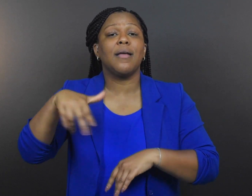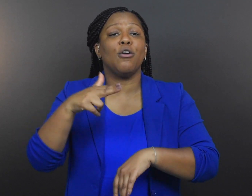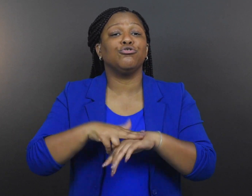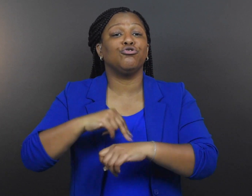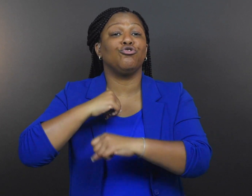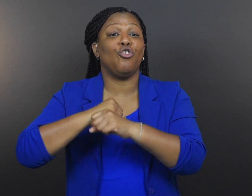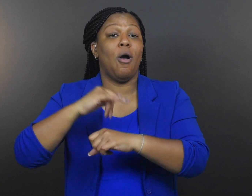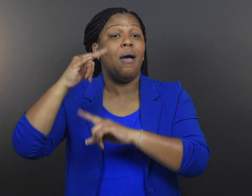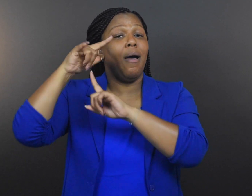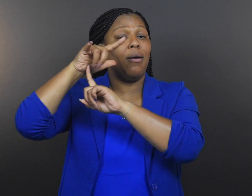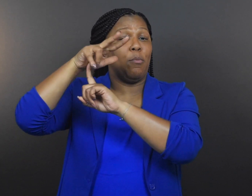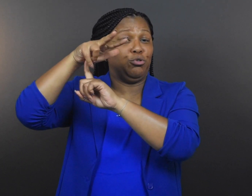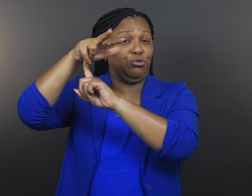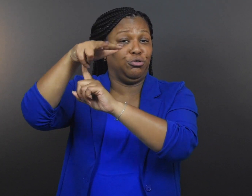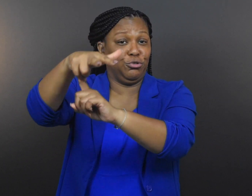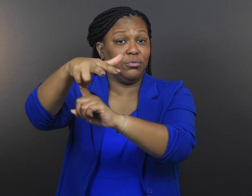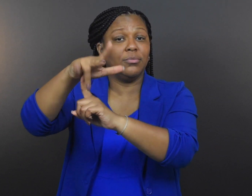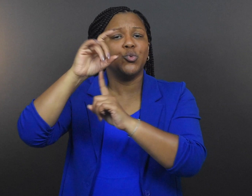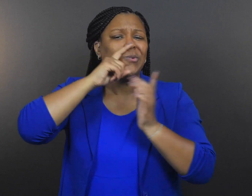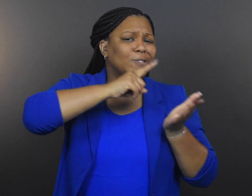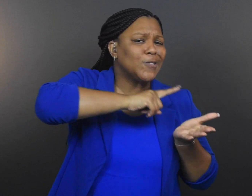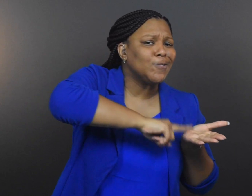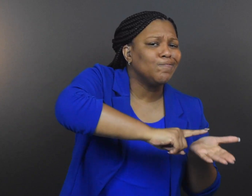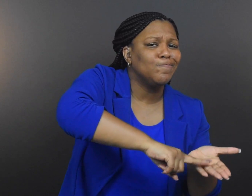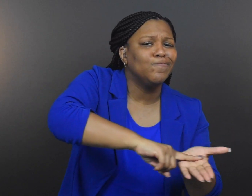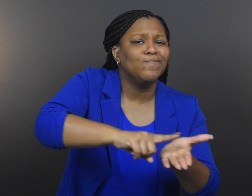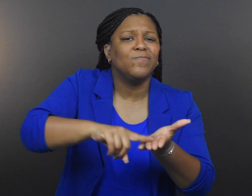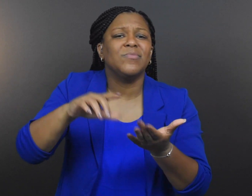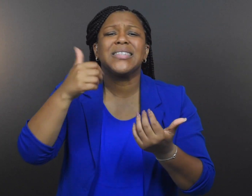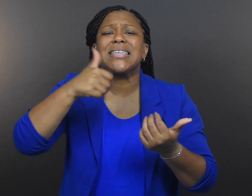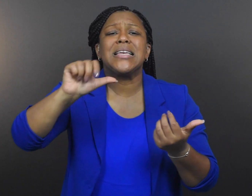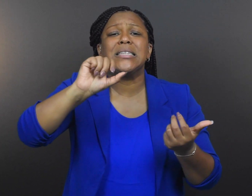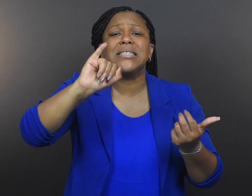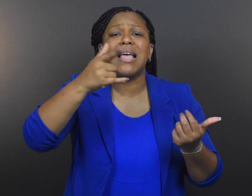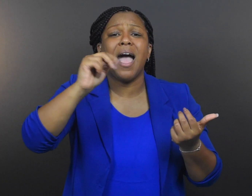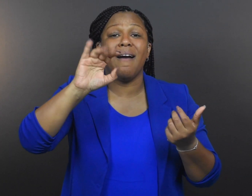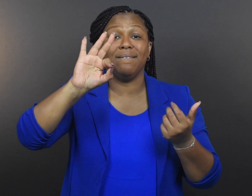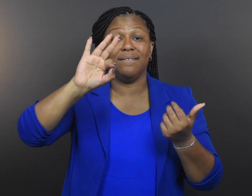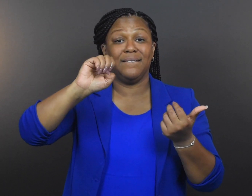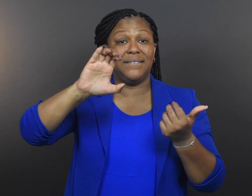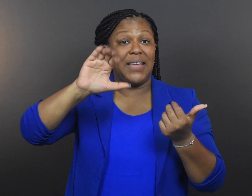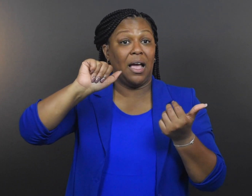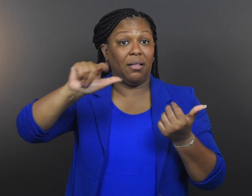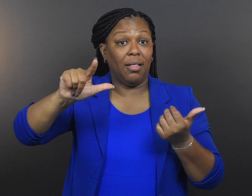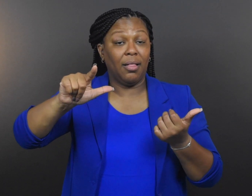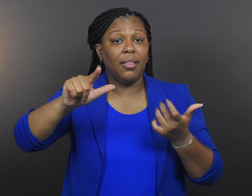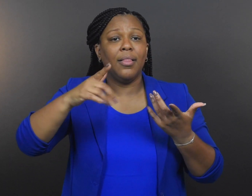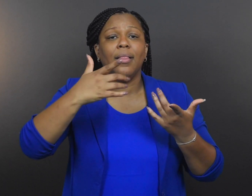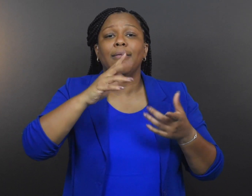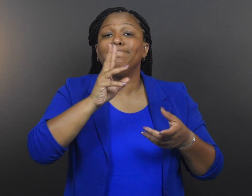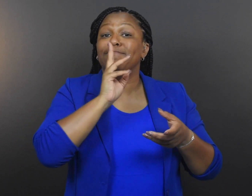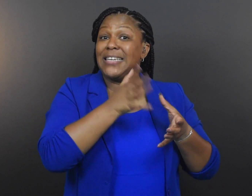to investigate signs of a fecal contamination in that critical Southwestern waterway